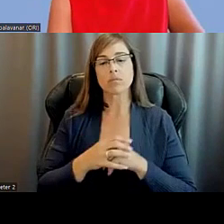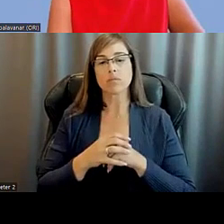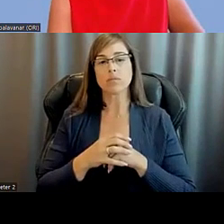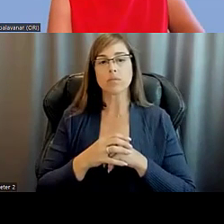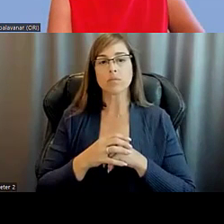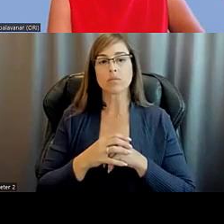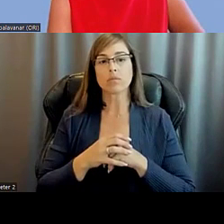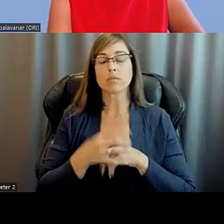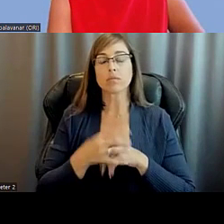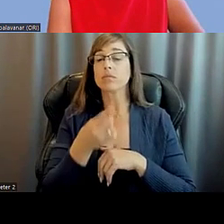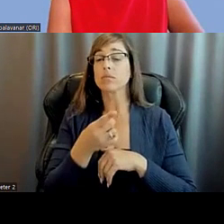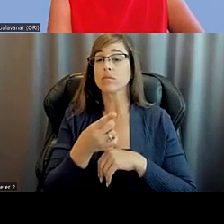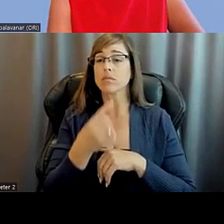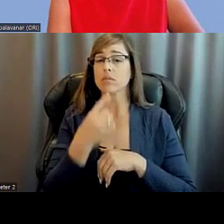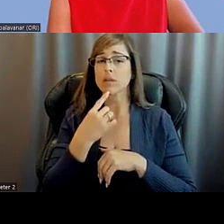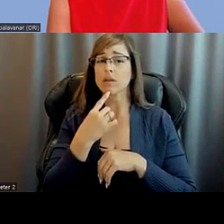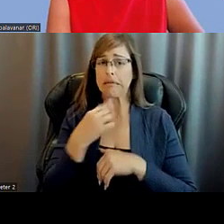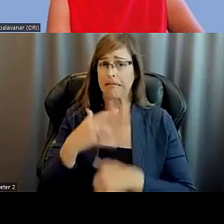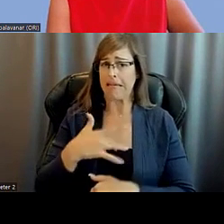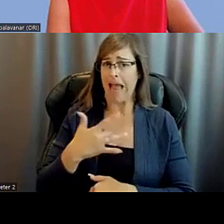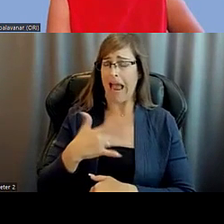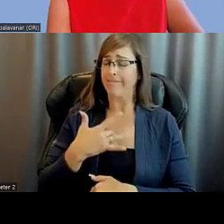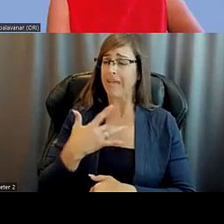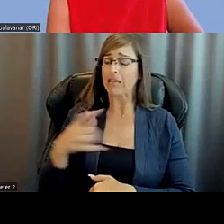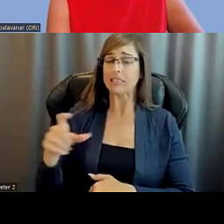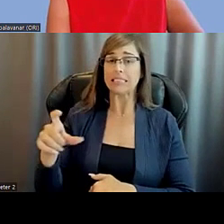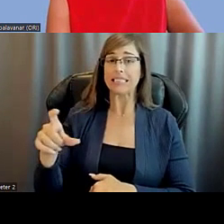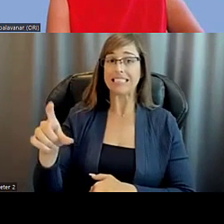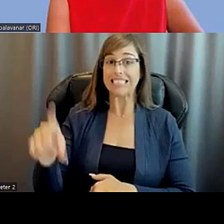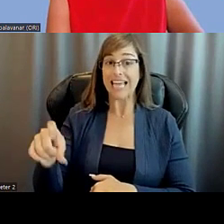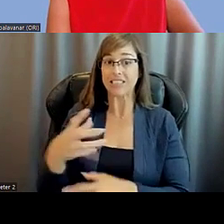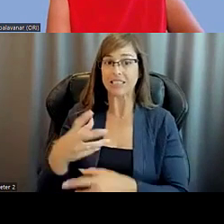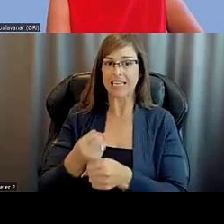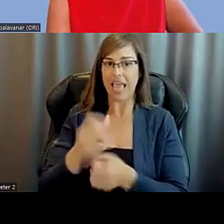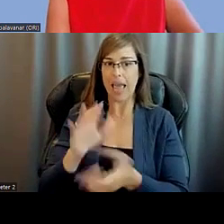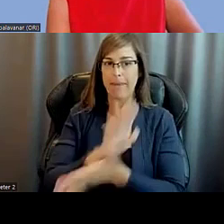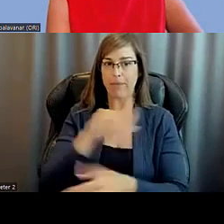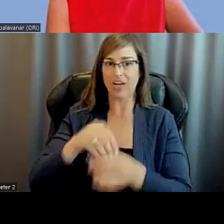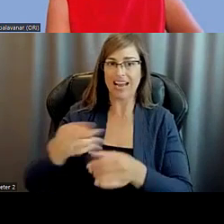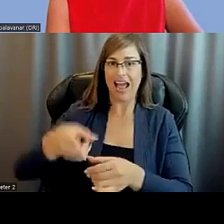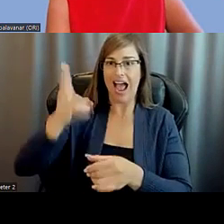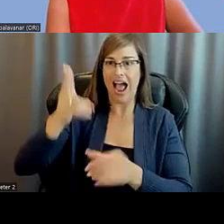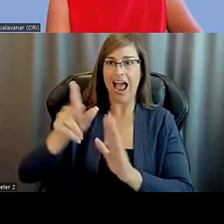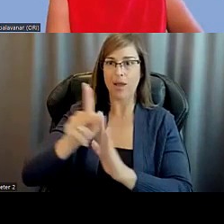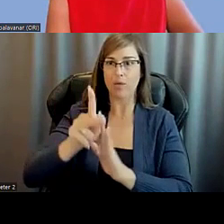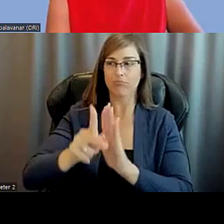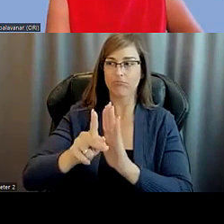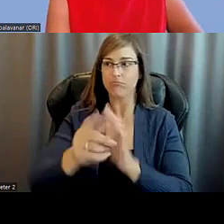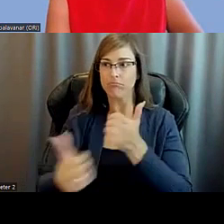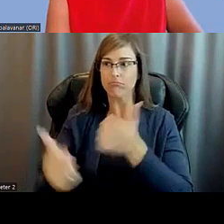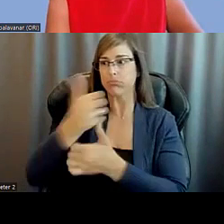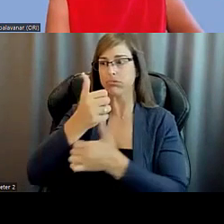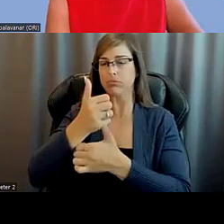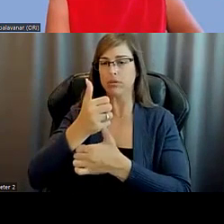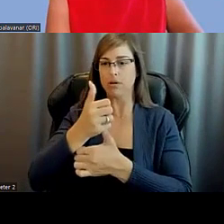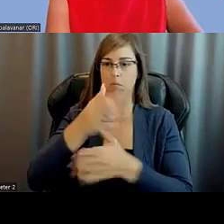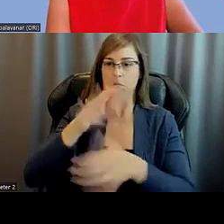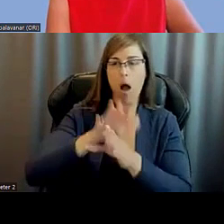So here he says, "I felt it was necessary to get a paper in a high-profile journey in order to get a faculty position."